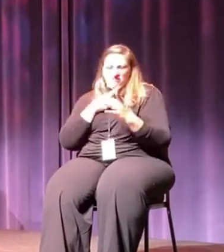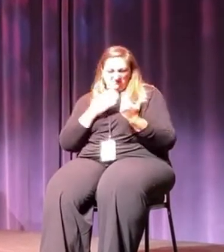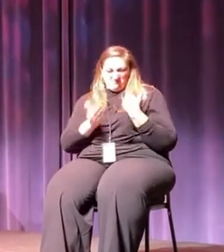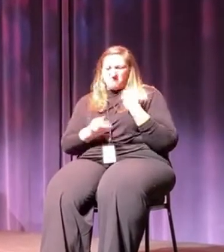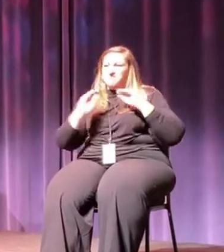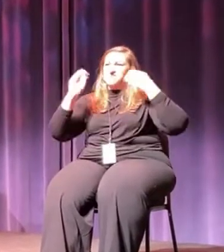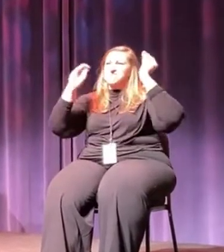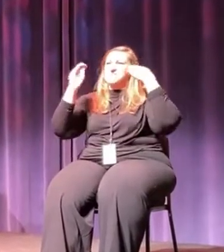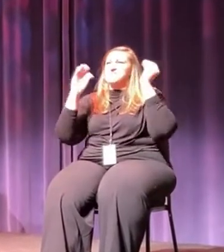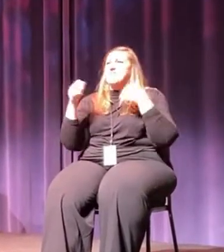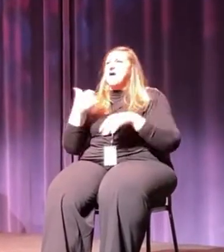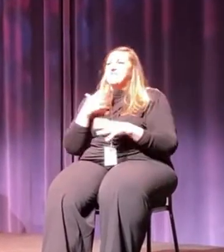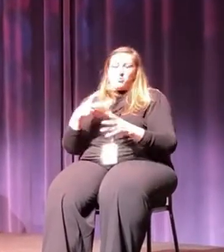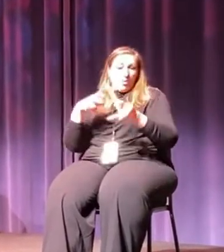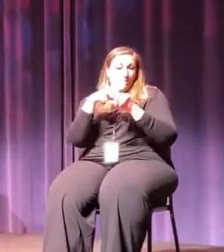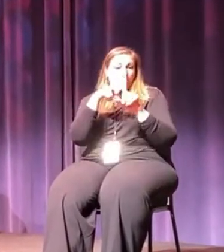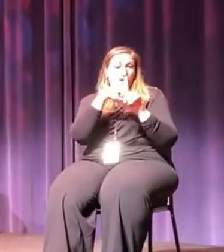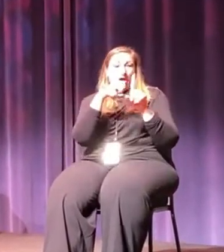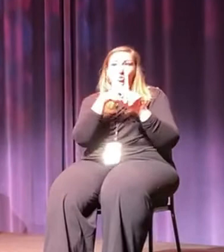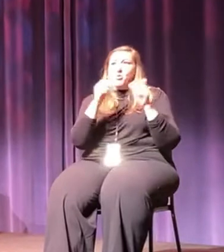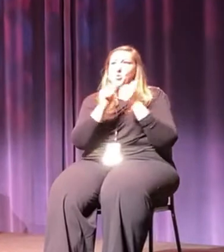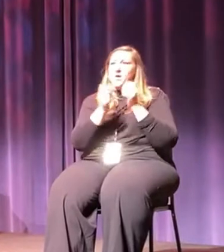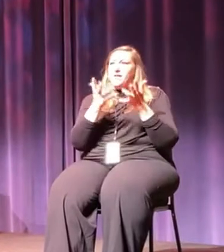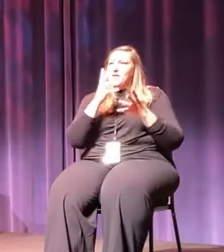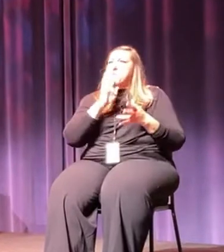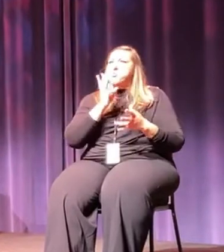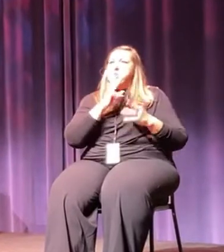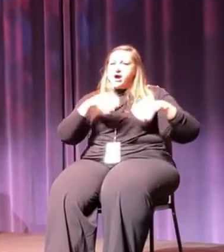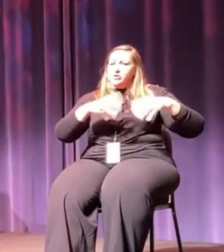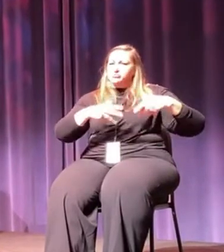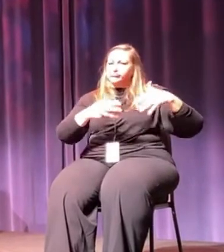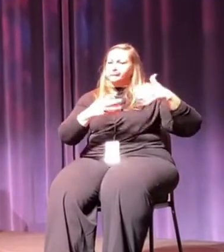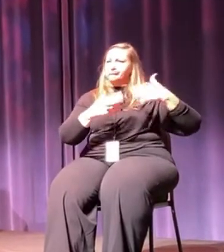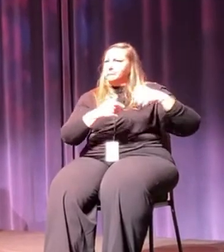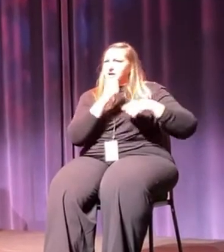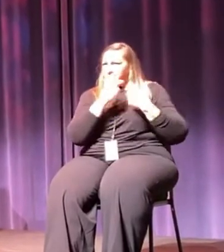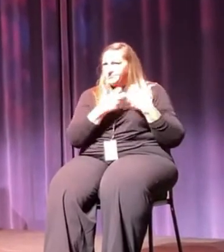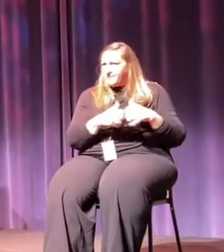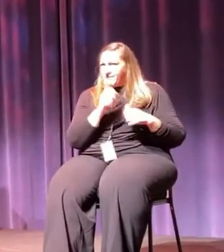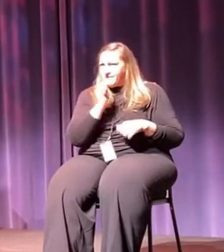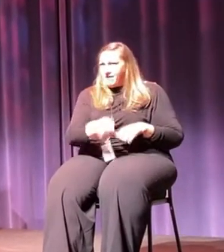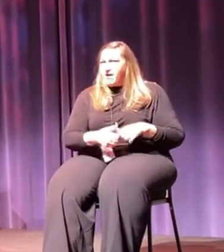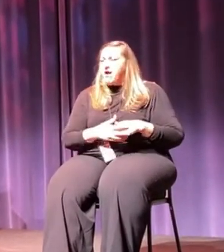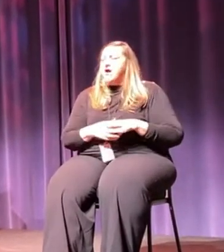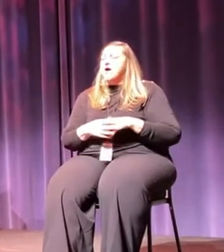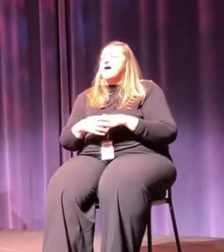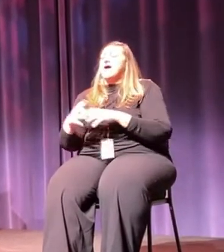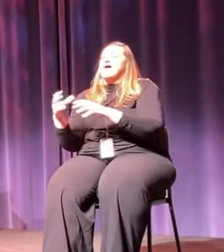I don't think we're powered with hydrogen like we're supposed to be. I think we're powered by gravity